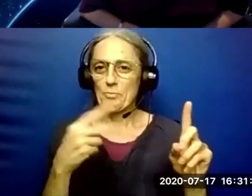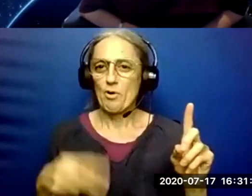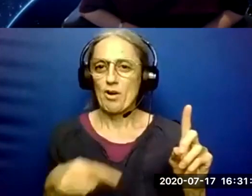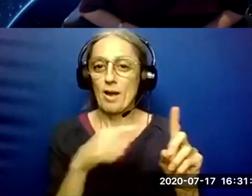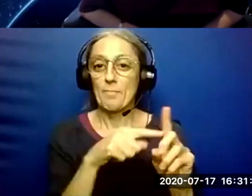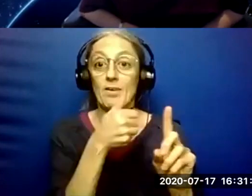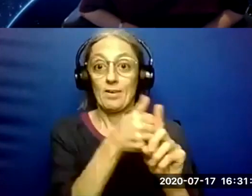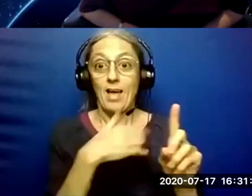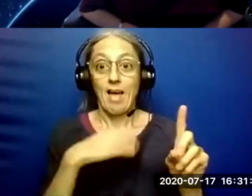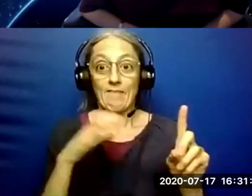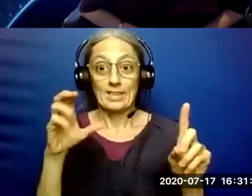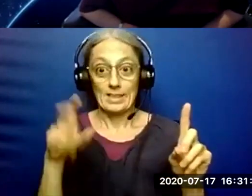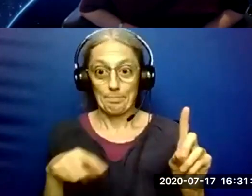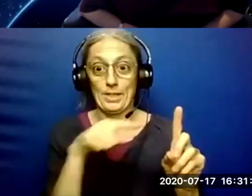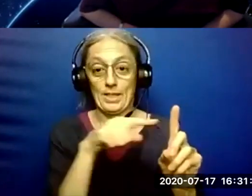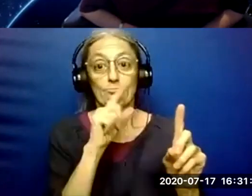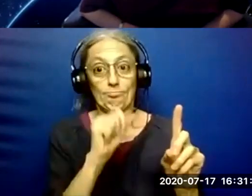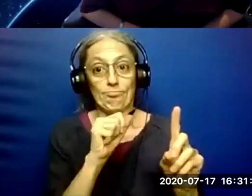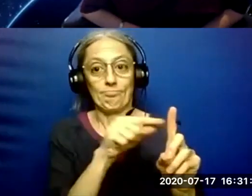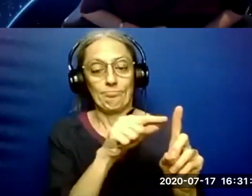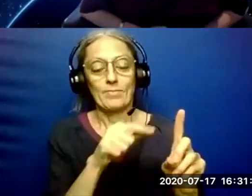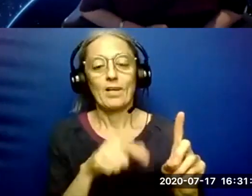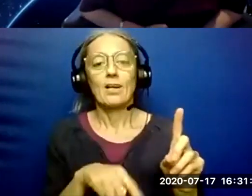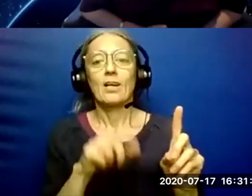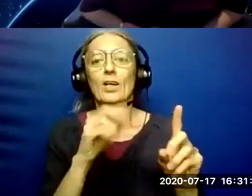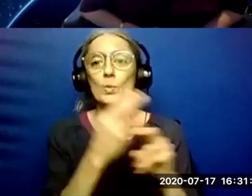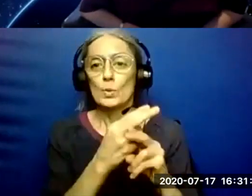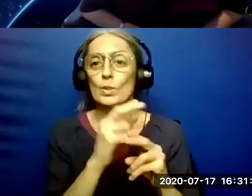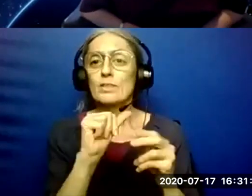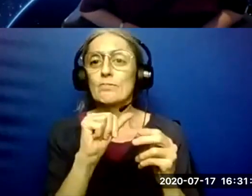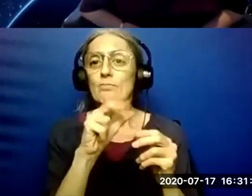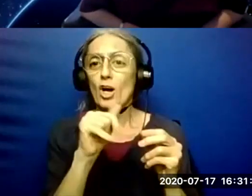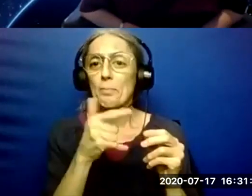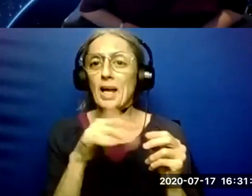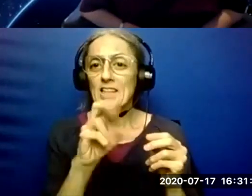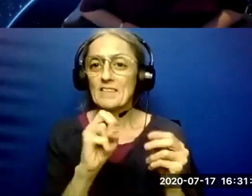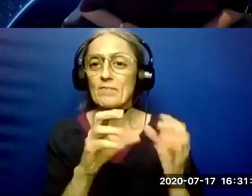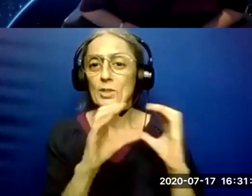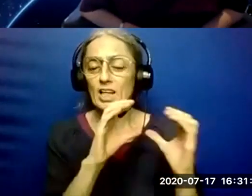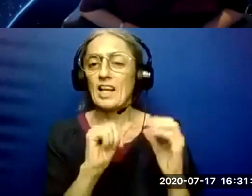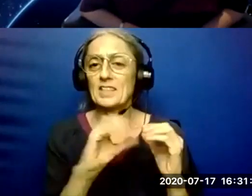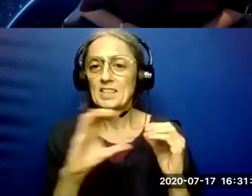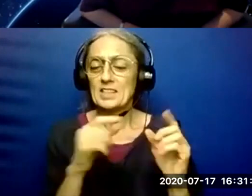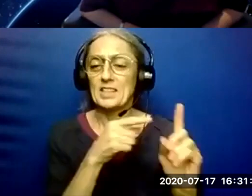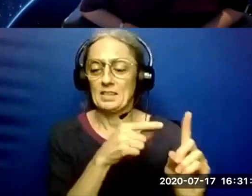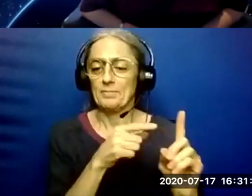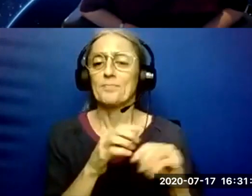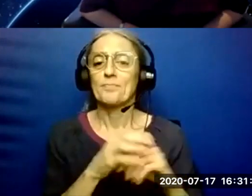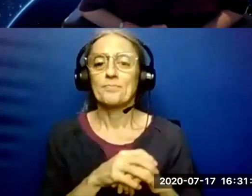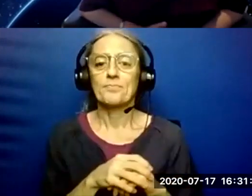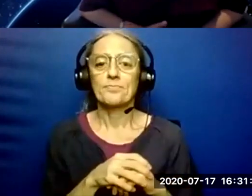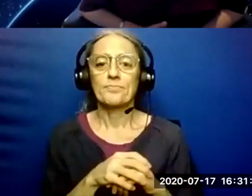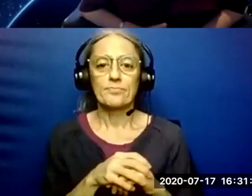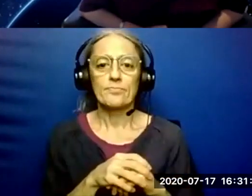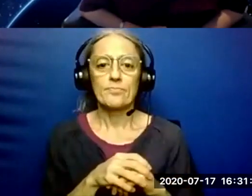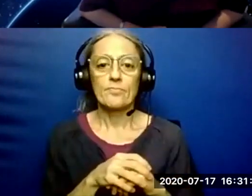augmentative communication was great because it was probably the--